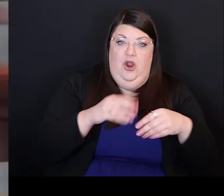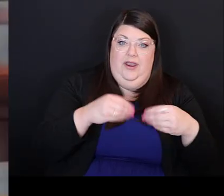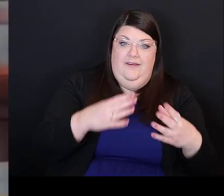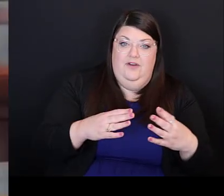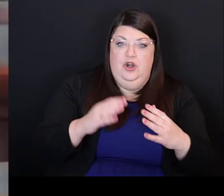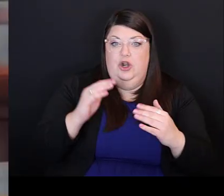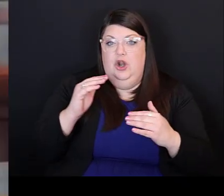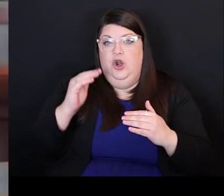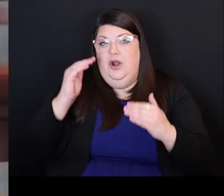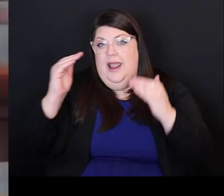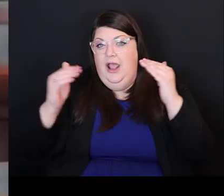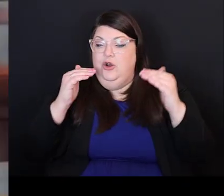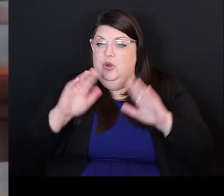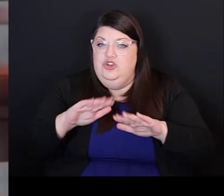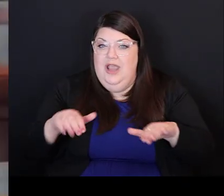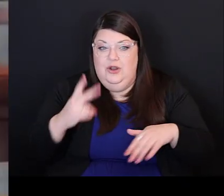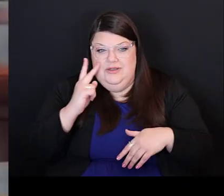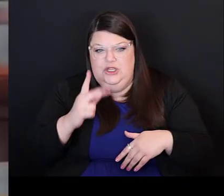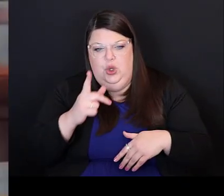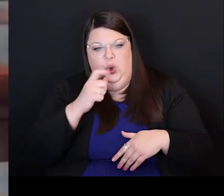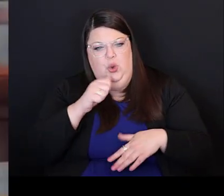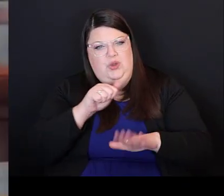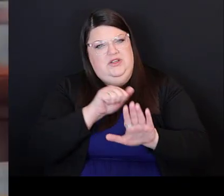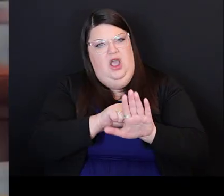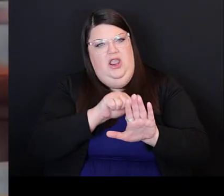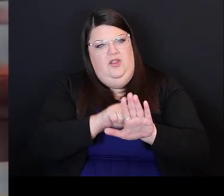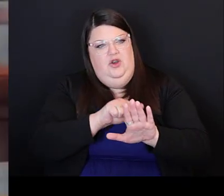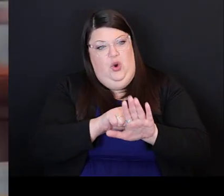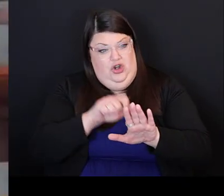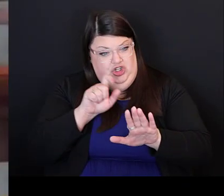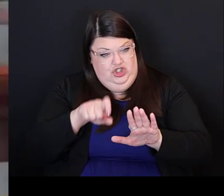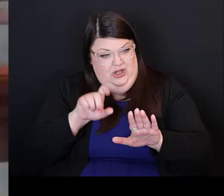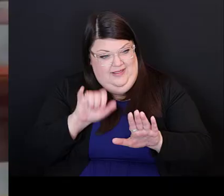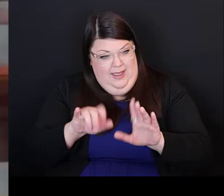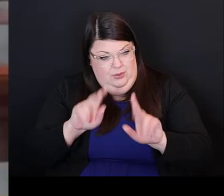knocking on the door, should that individual be allowed into the home.